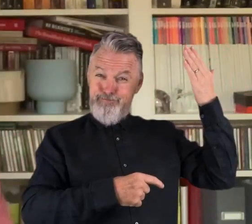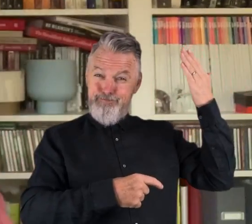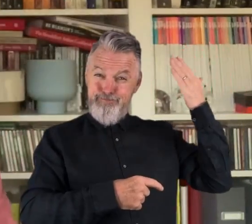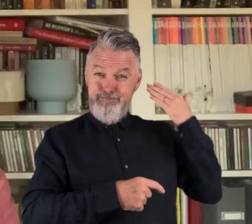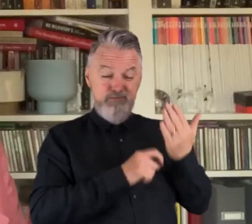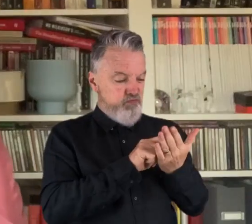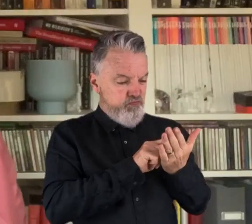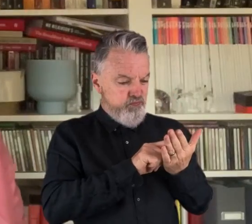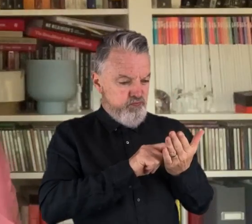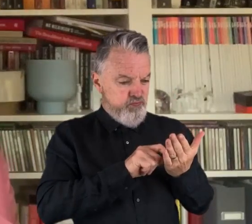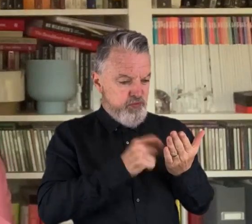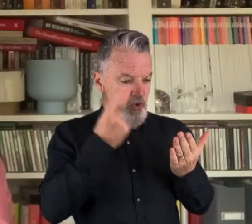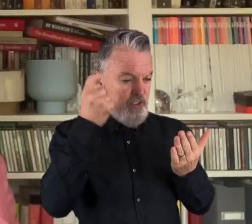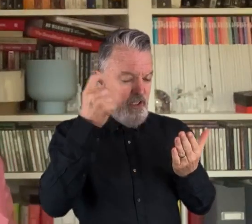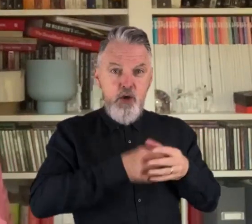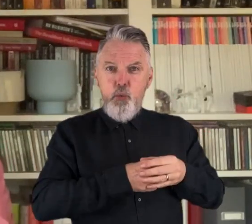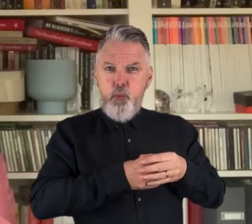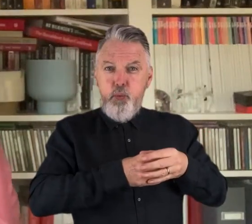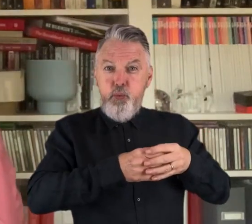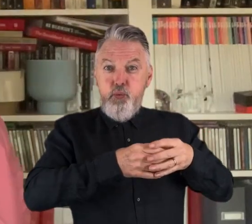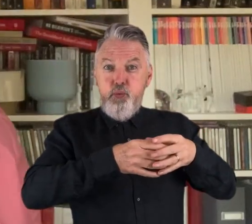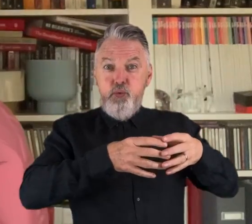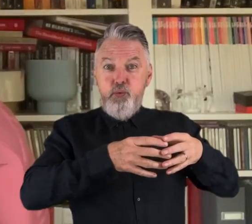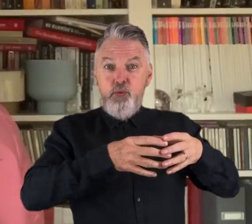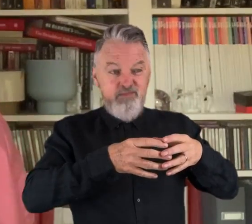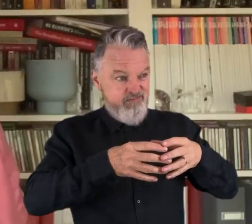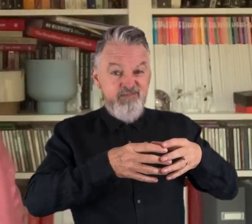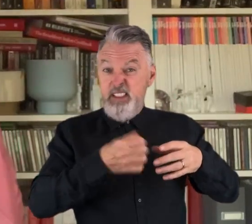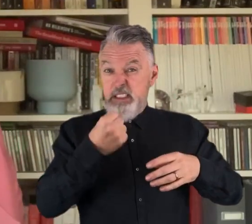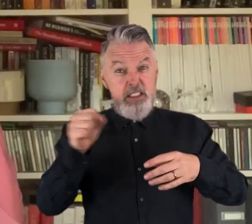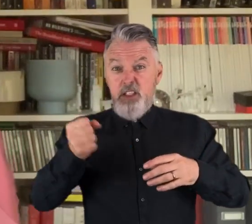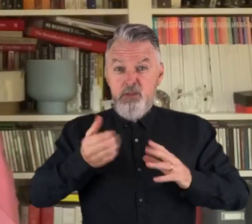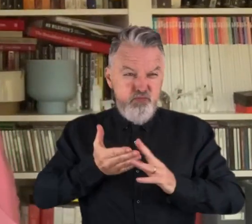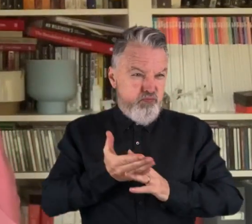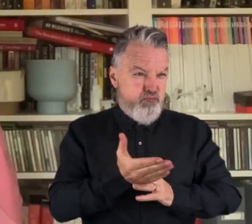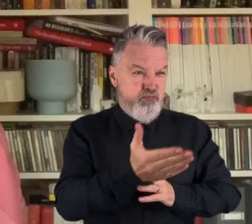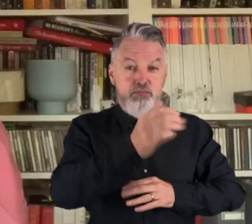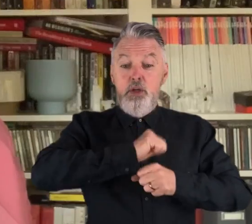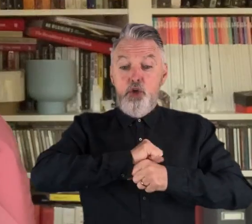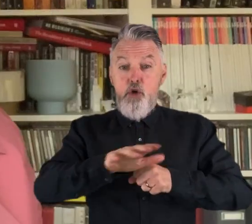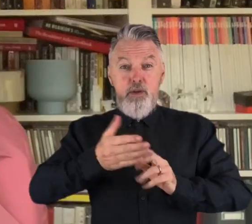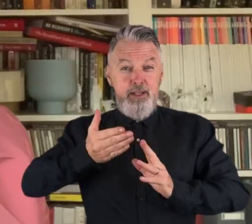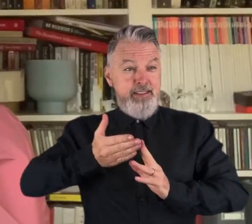And it's great to see that this team hasn't let a global pandemic stop them in their tracks and they've pulled together a terrific digital Demo Day